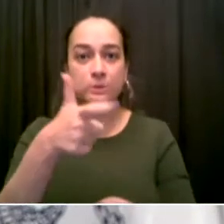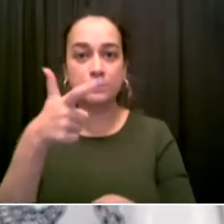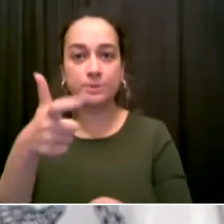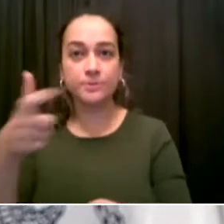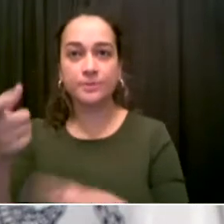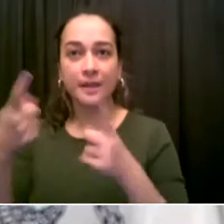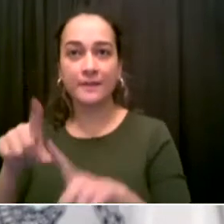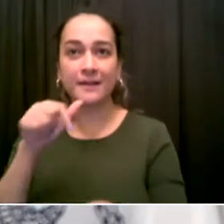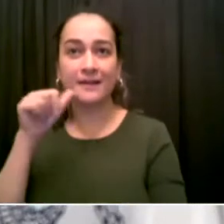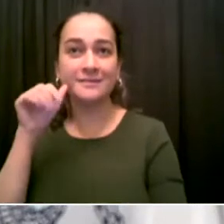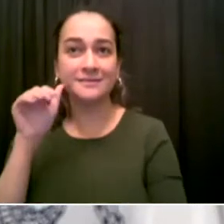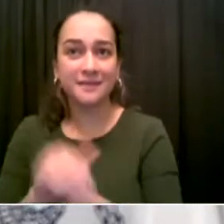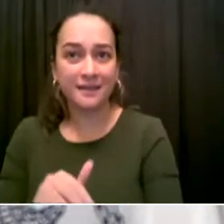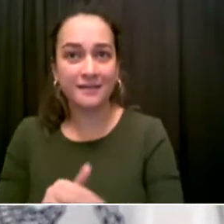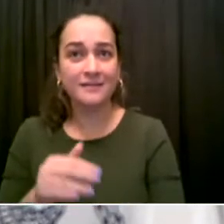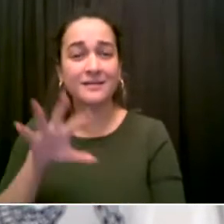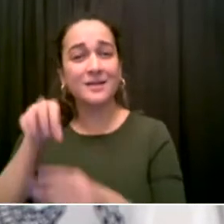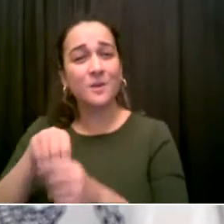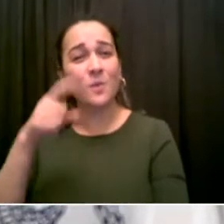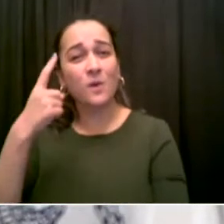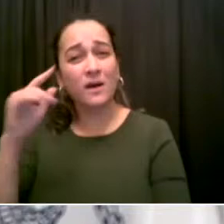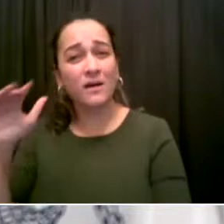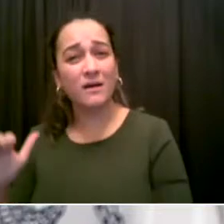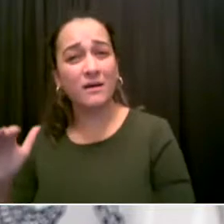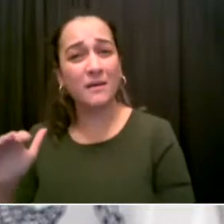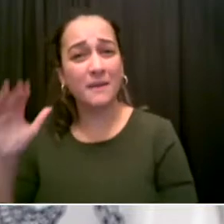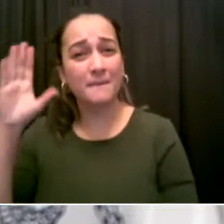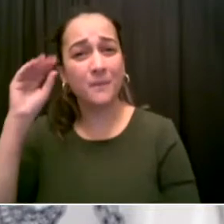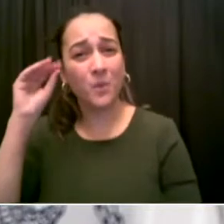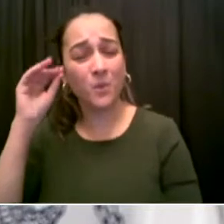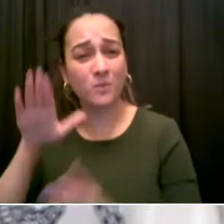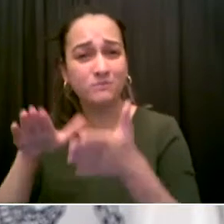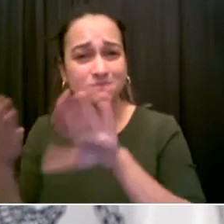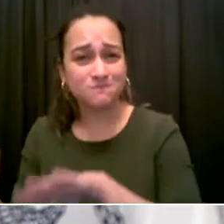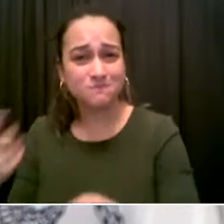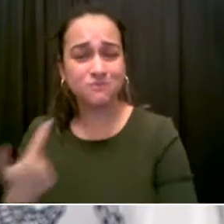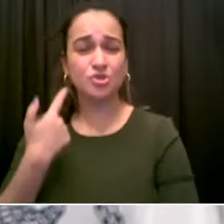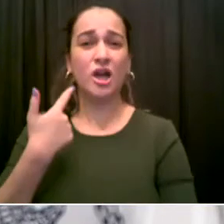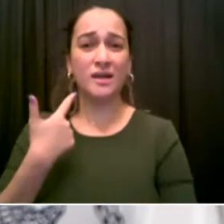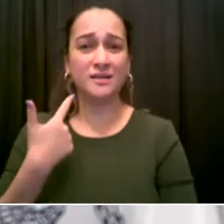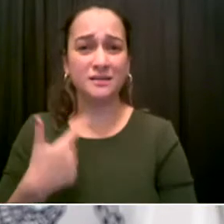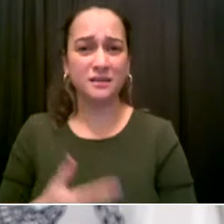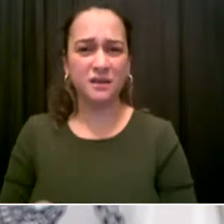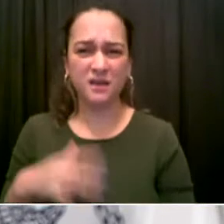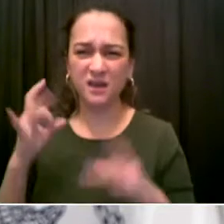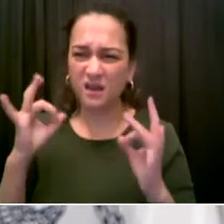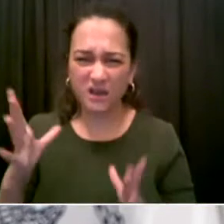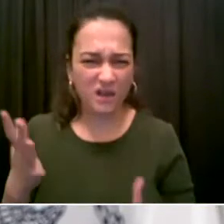BENEVOLENT ASSOCIIATON HAS BEEN OUTSPOKEN NAD CRITICAL OF